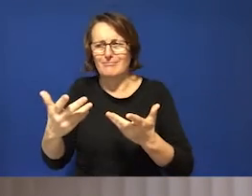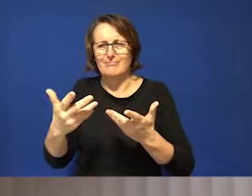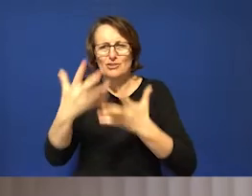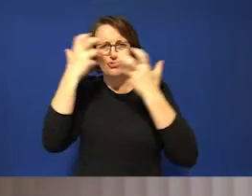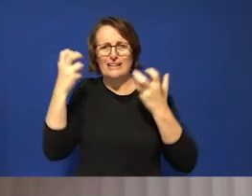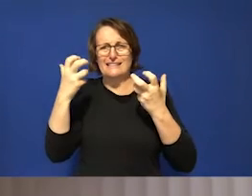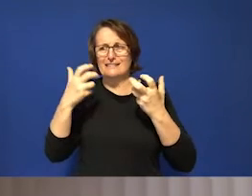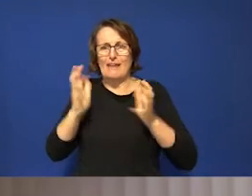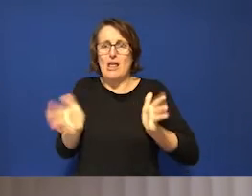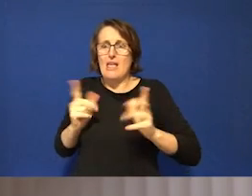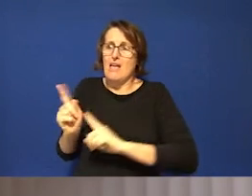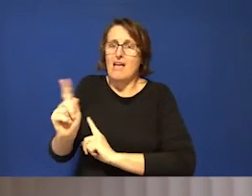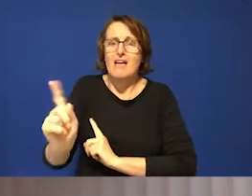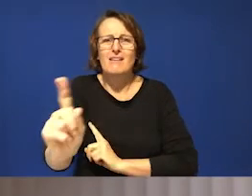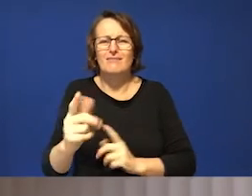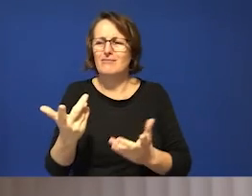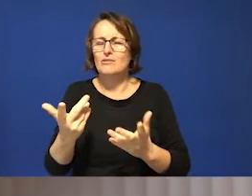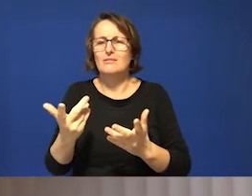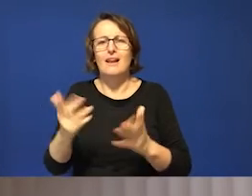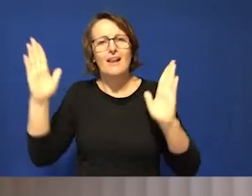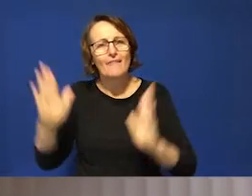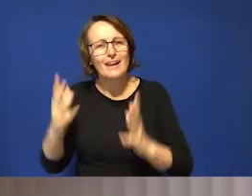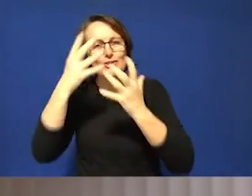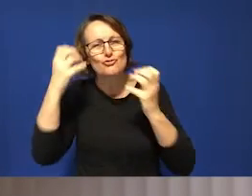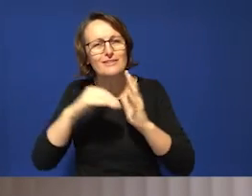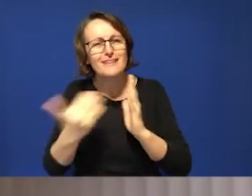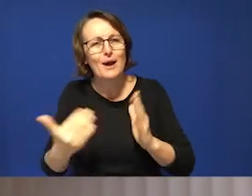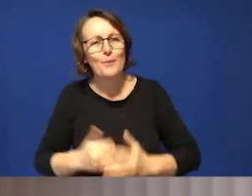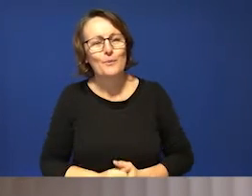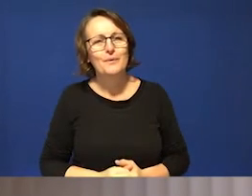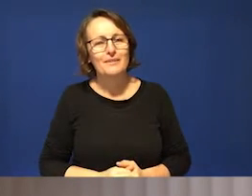spiral staircases, and having ramps and things like that.